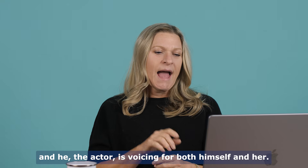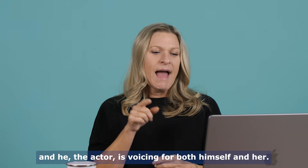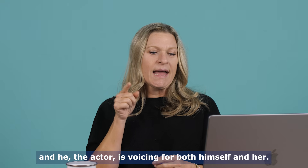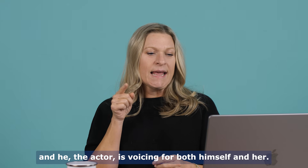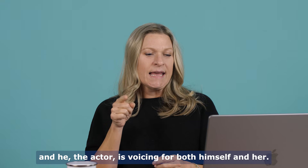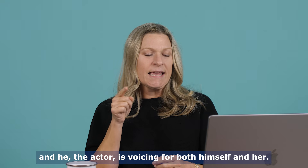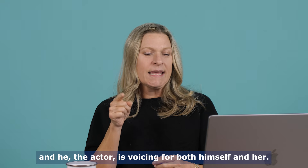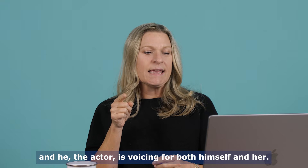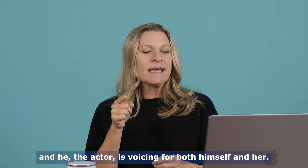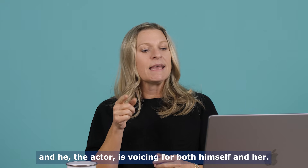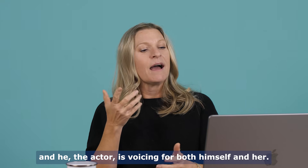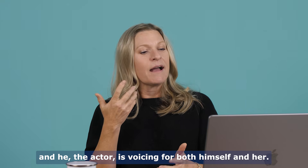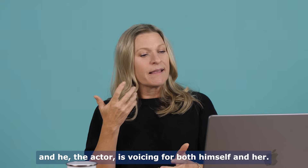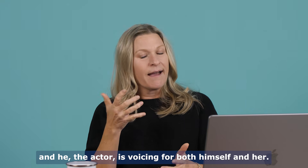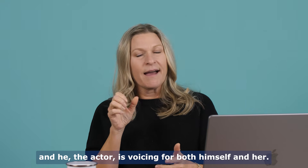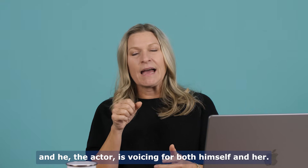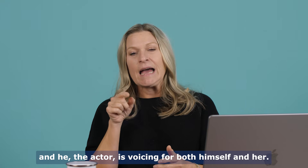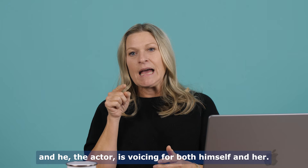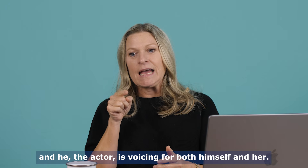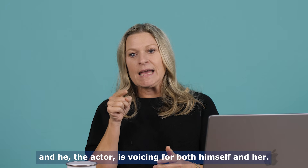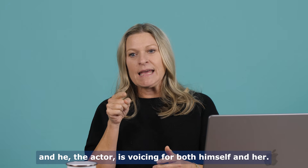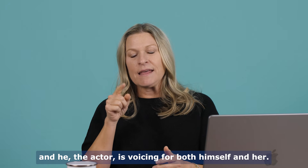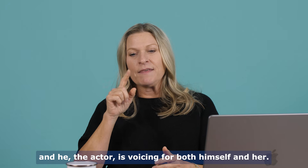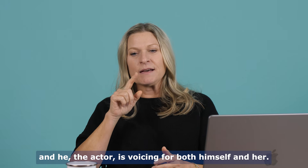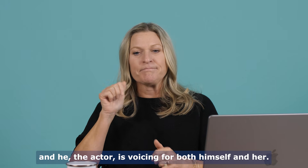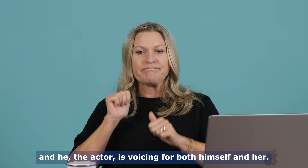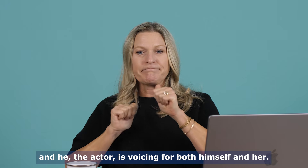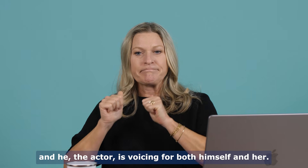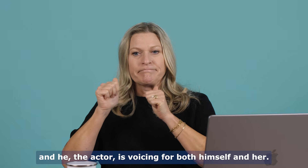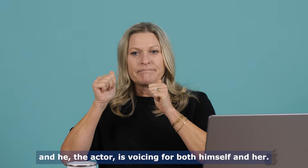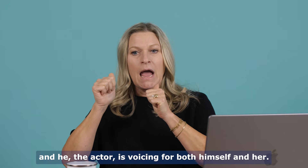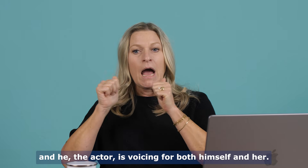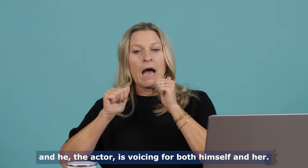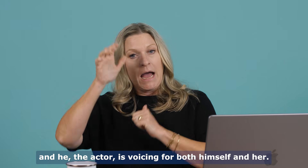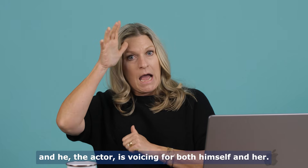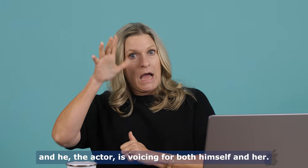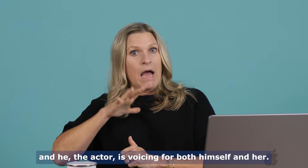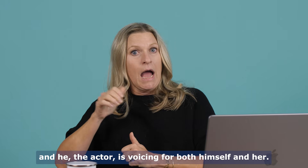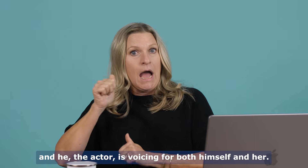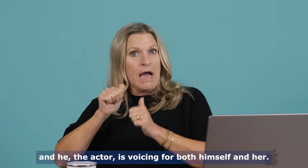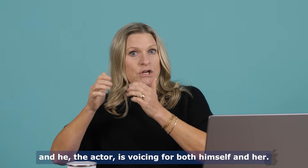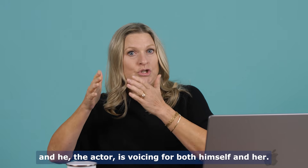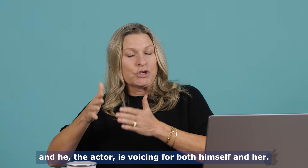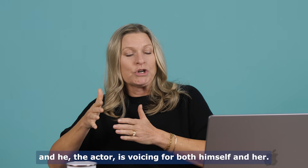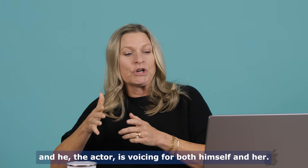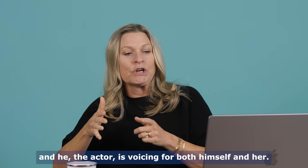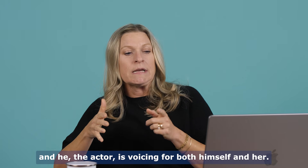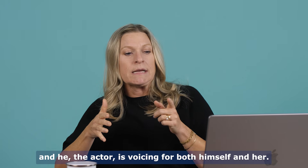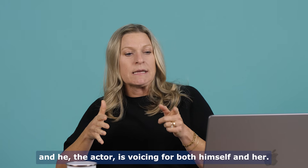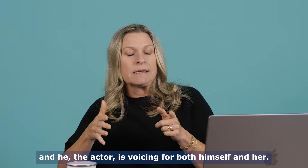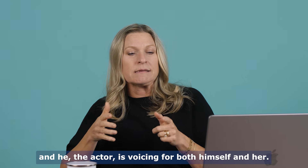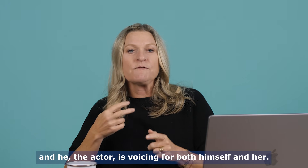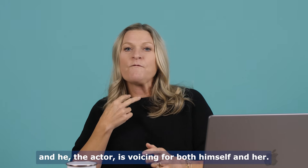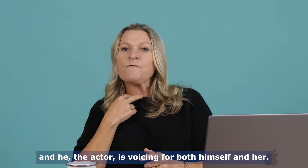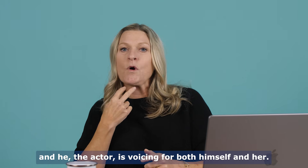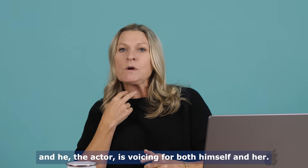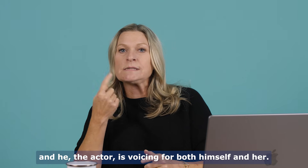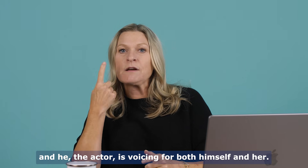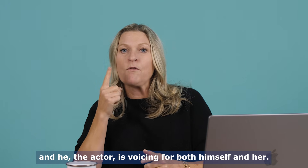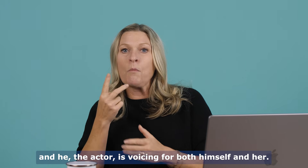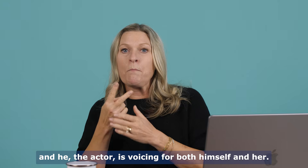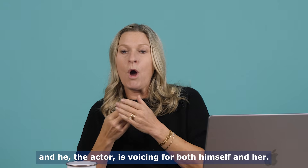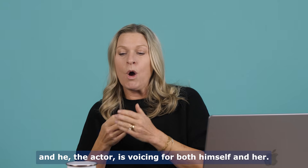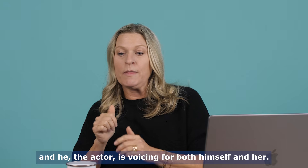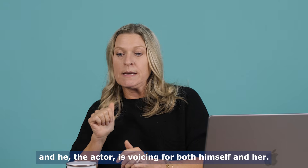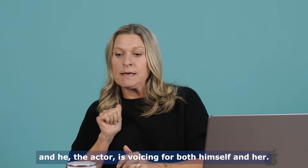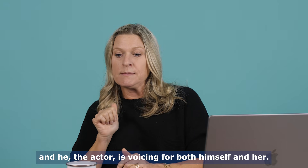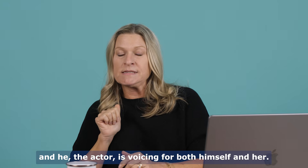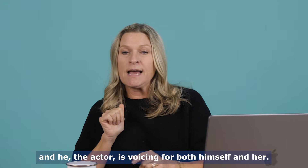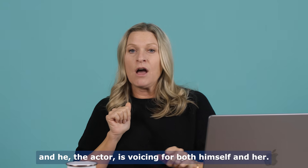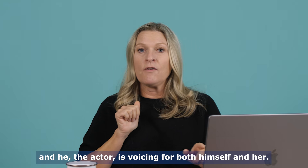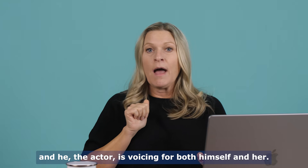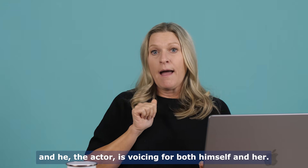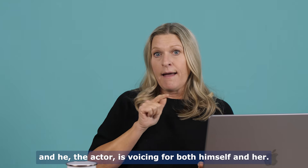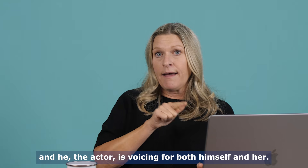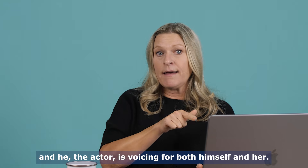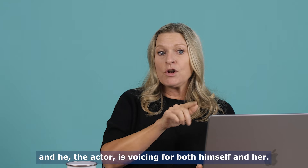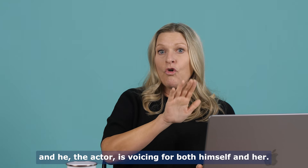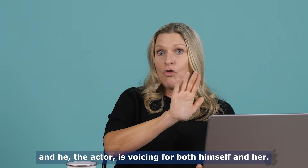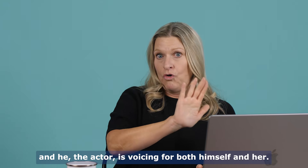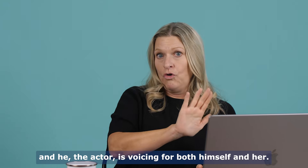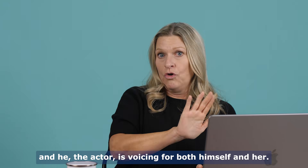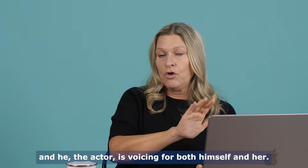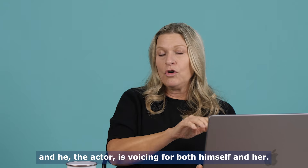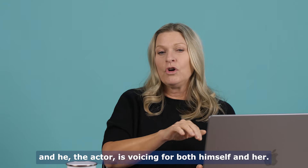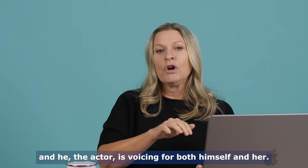and he, the actor, is voicing for both himself and her.